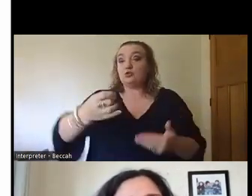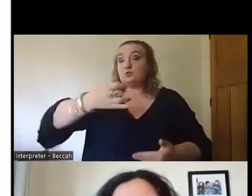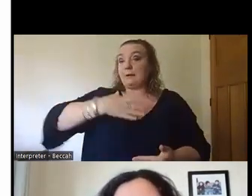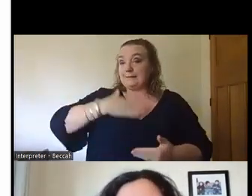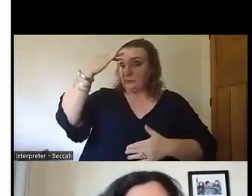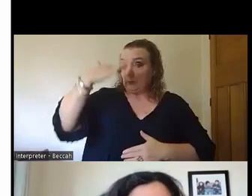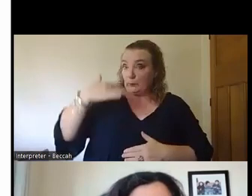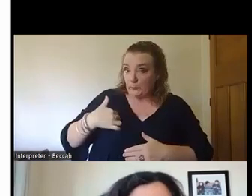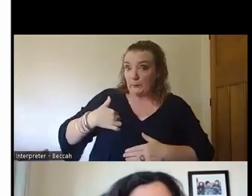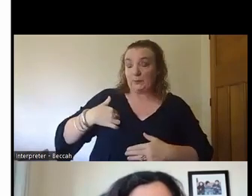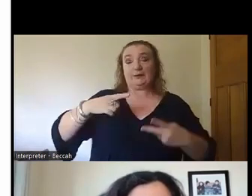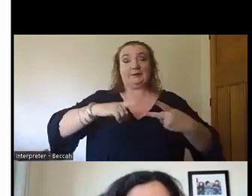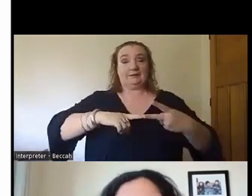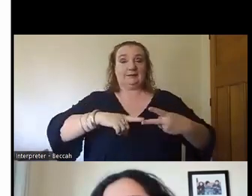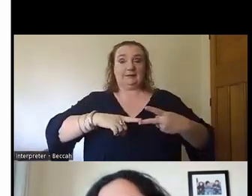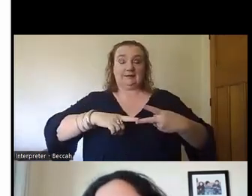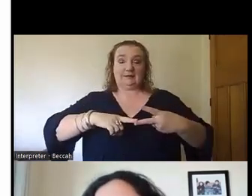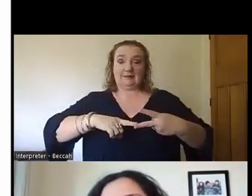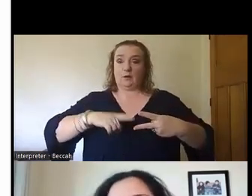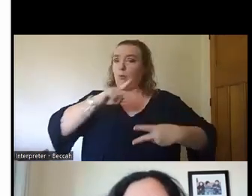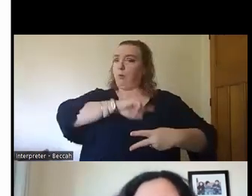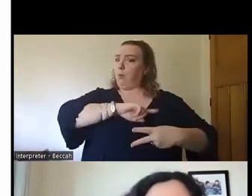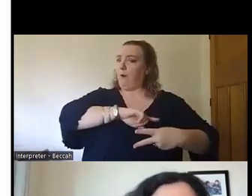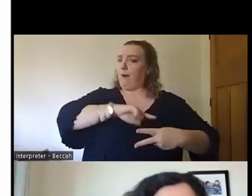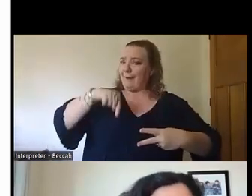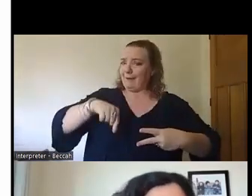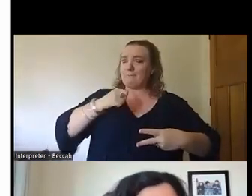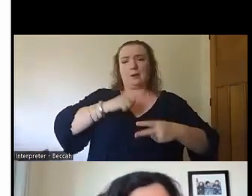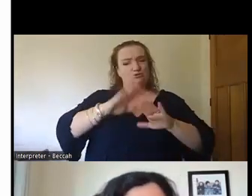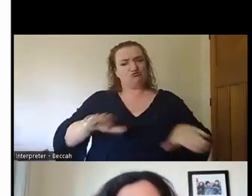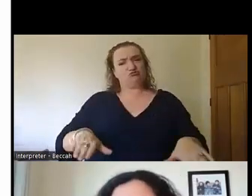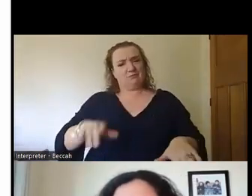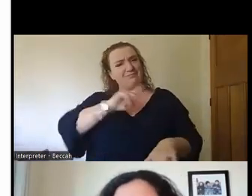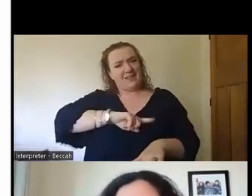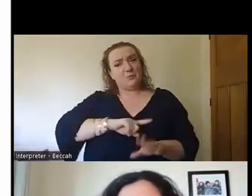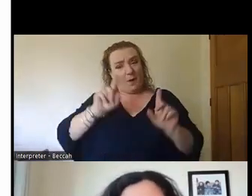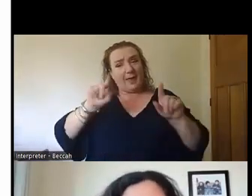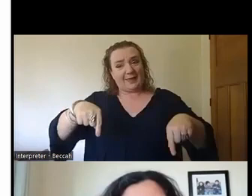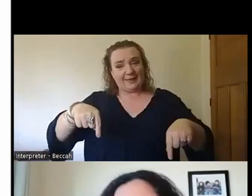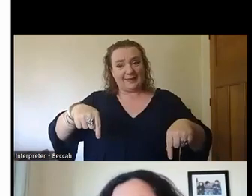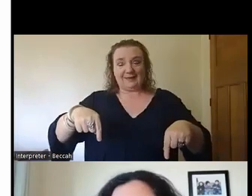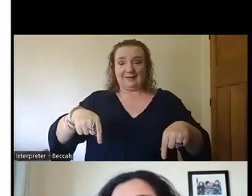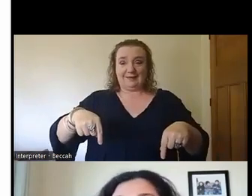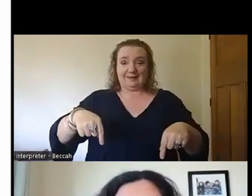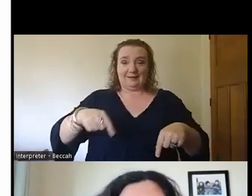a little bit why I am here. I'm here because of my children. So (speaking Maori)